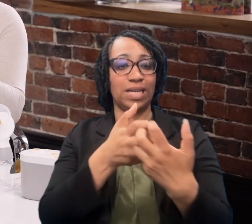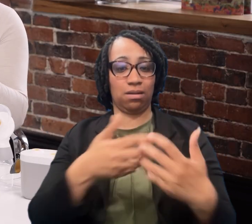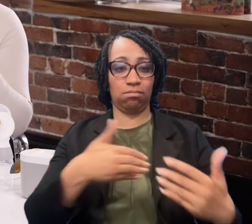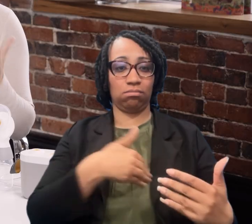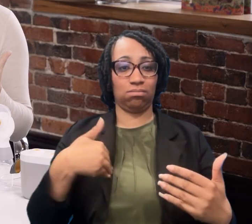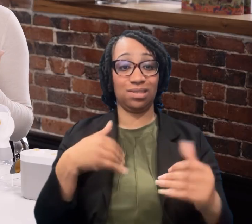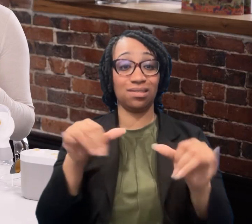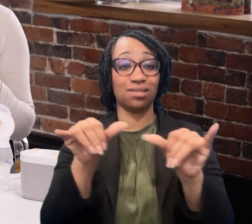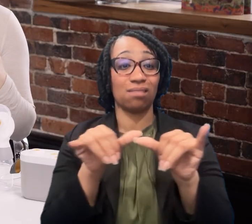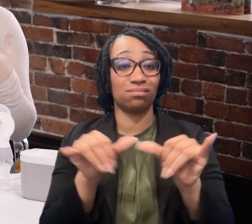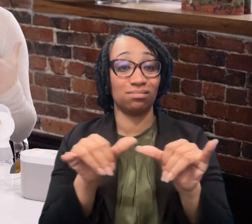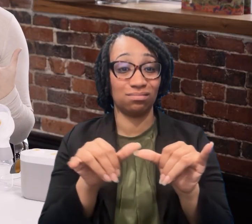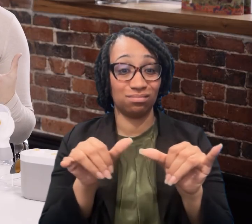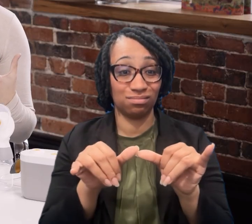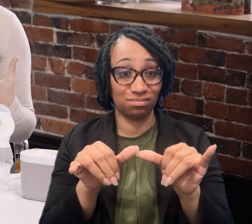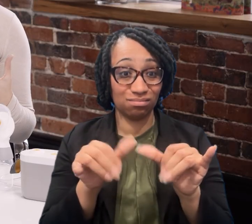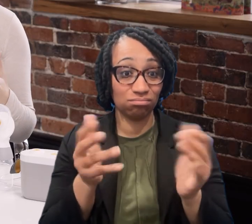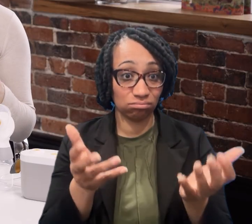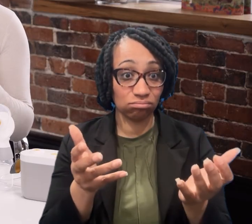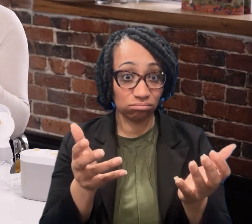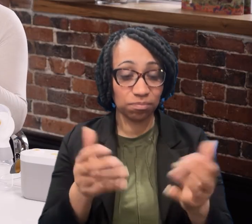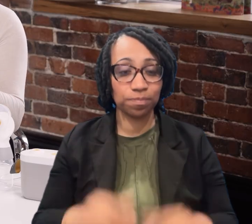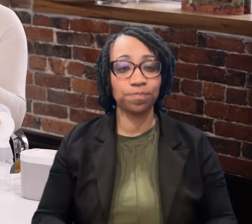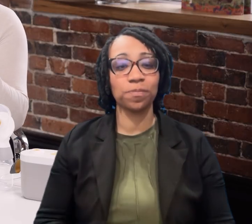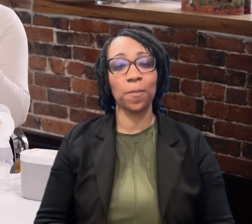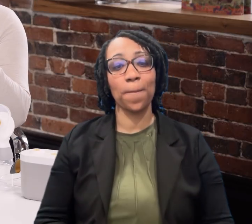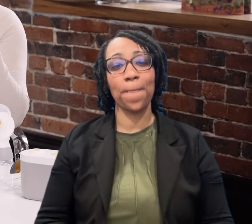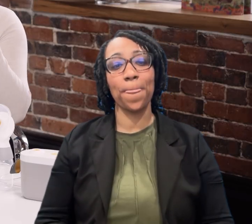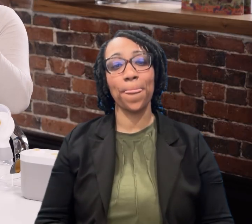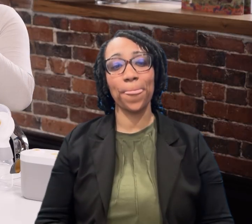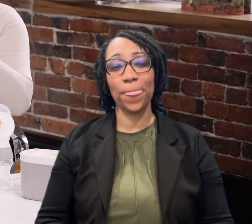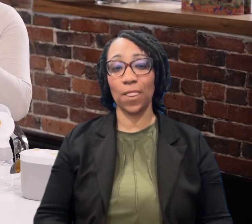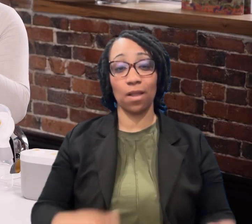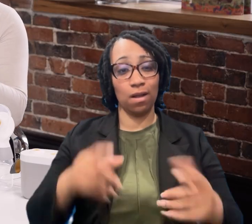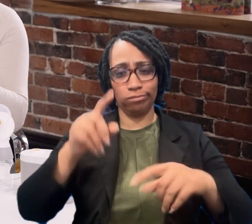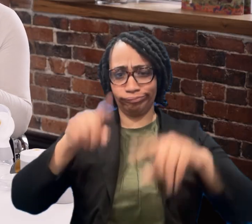to fit your body in whatever way feels best. So don't feel like you have to hold it in any certain